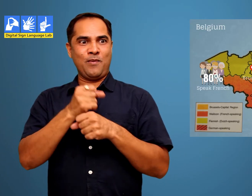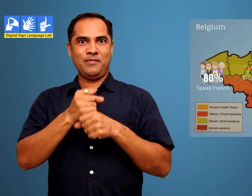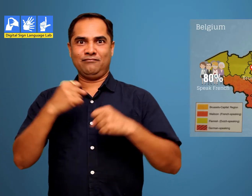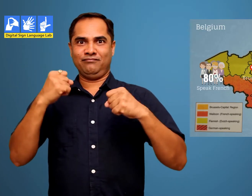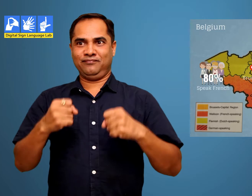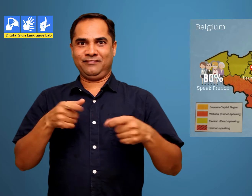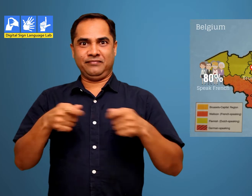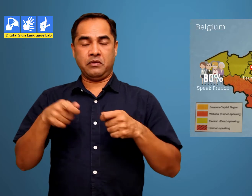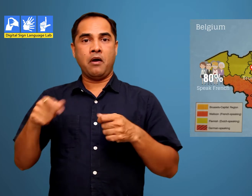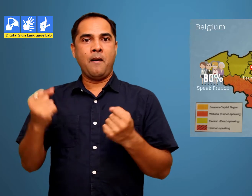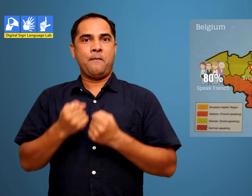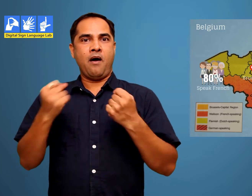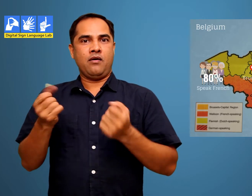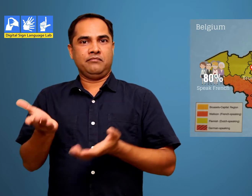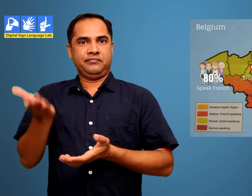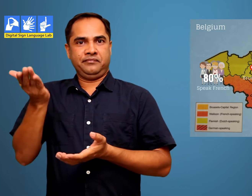powerful.